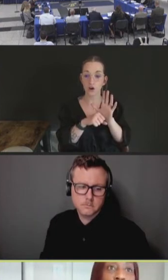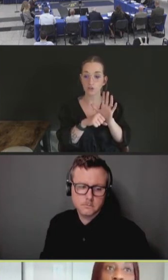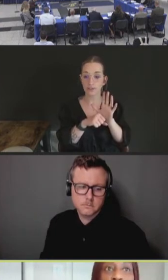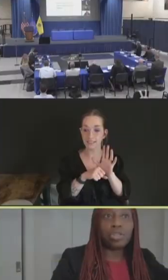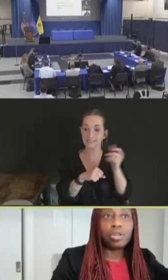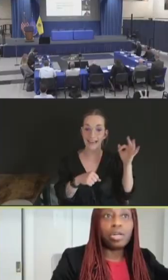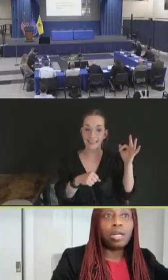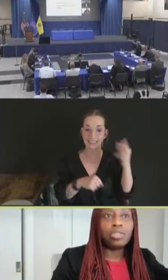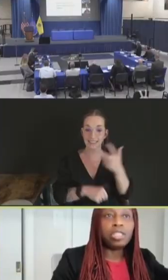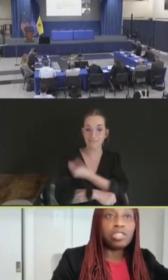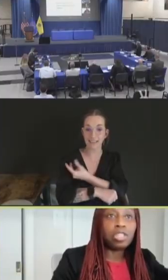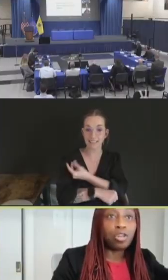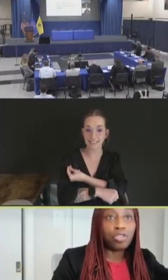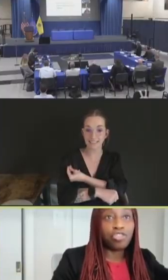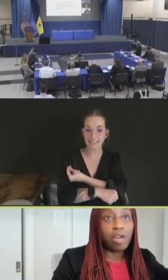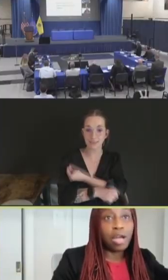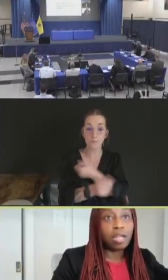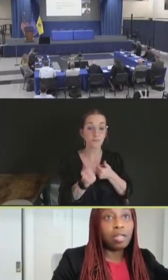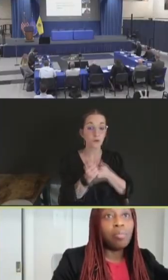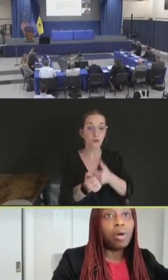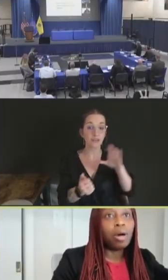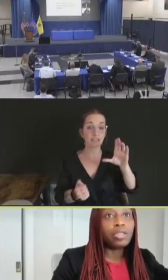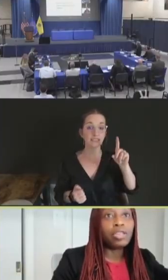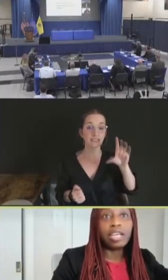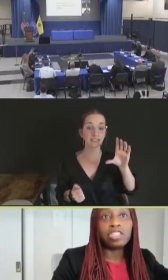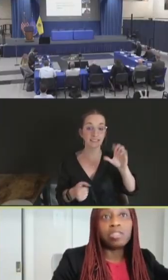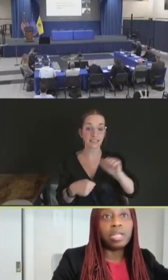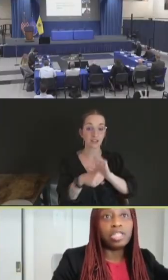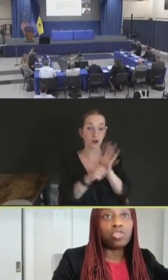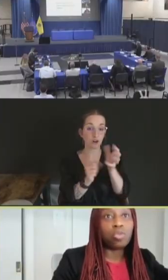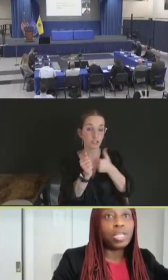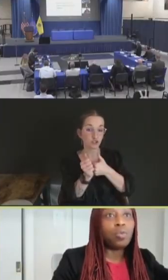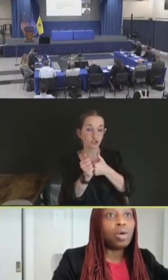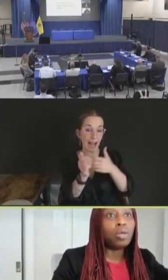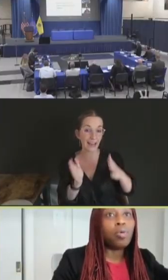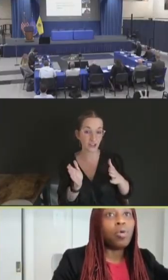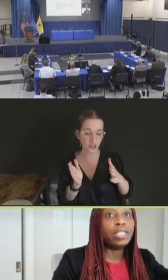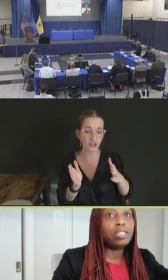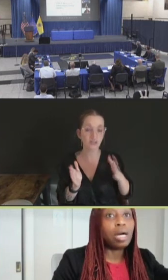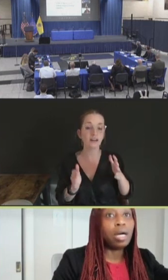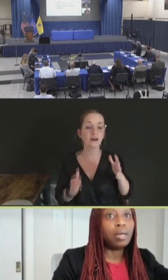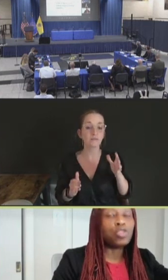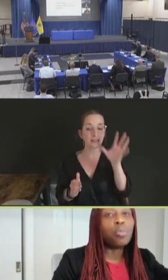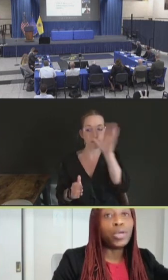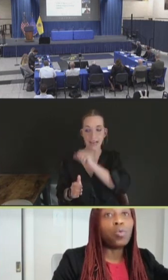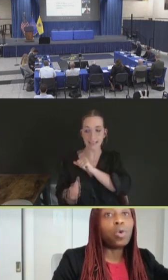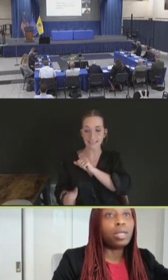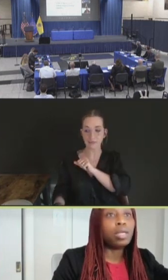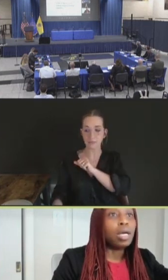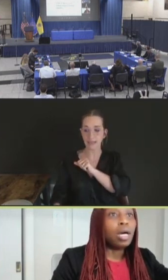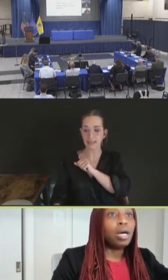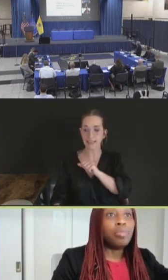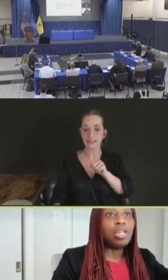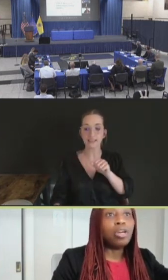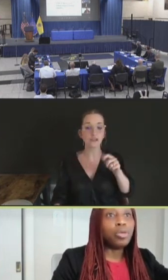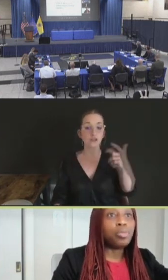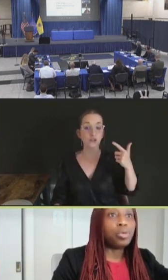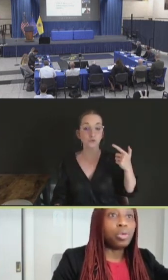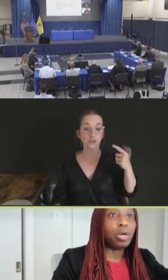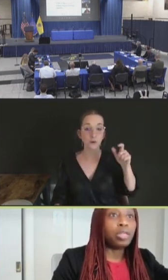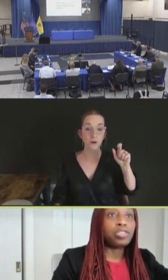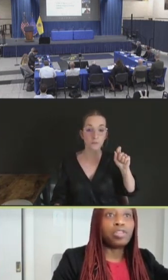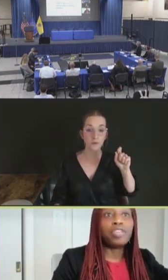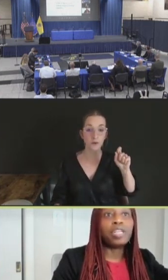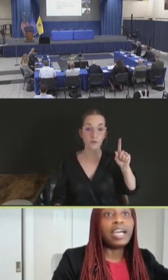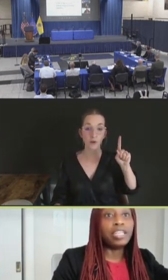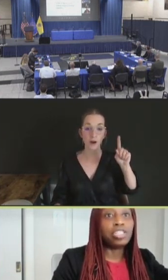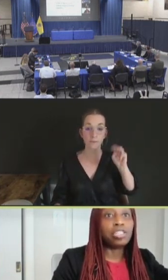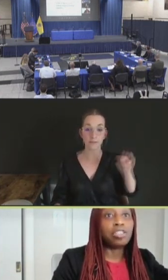According to the CDC COVID tracker, among the estimated 2.1 million people served at IHS,